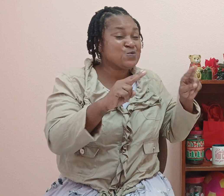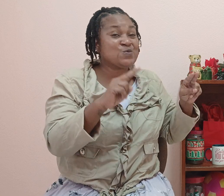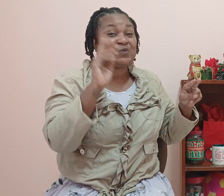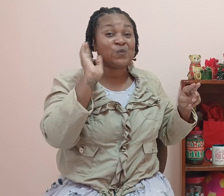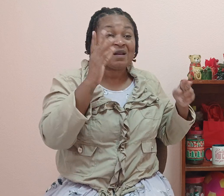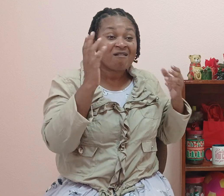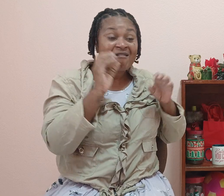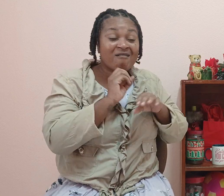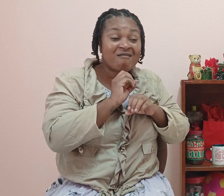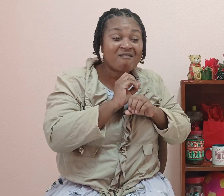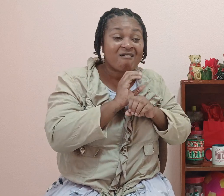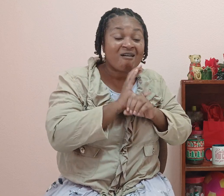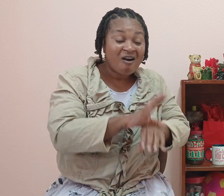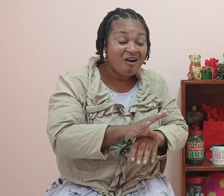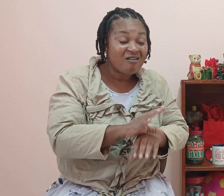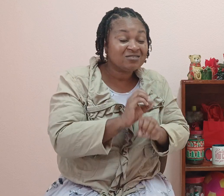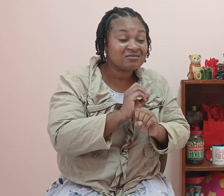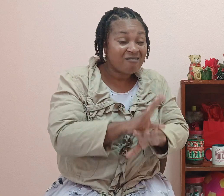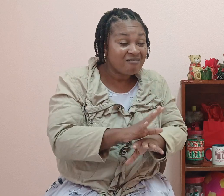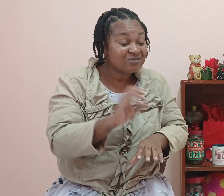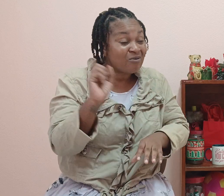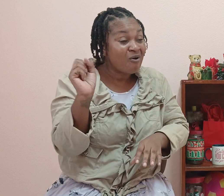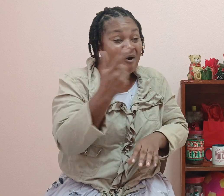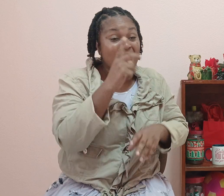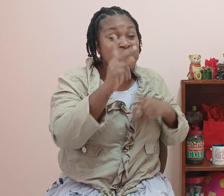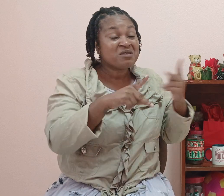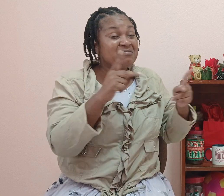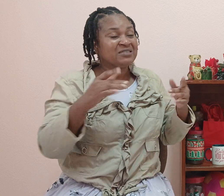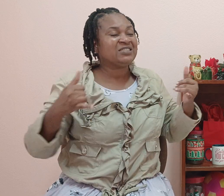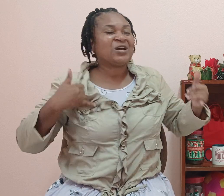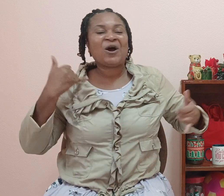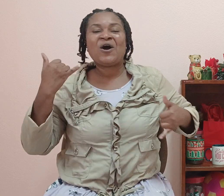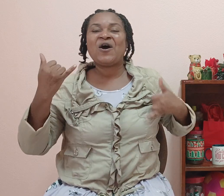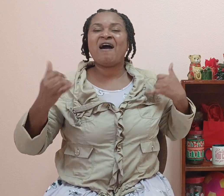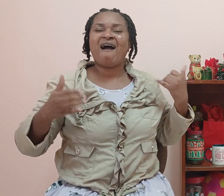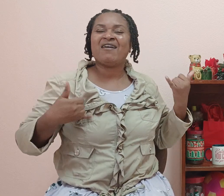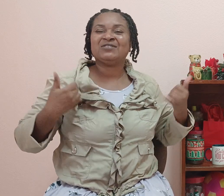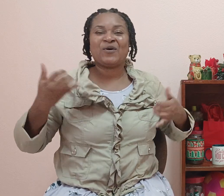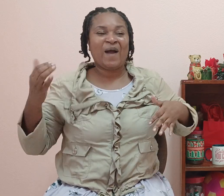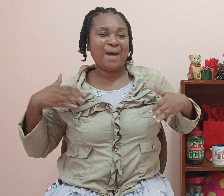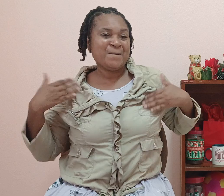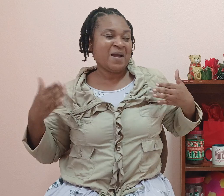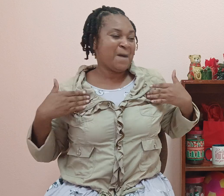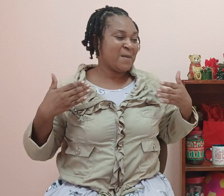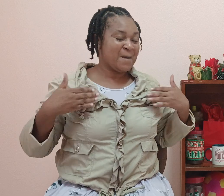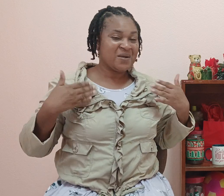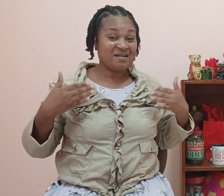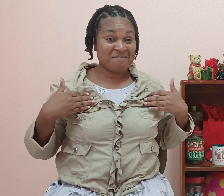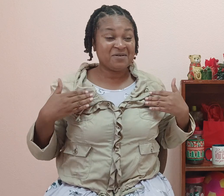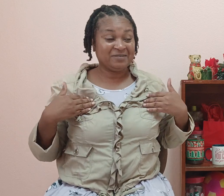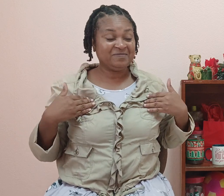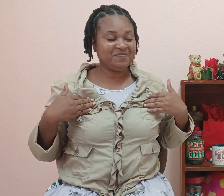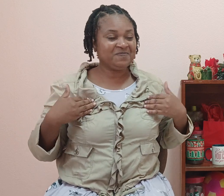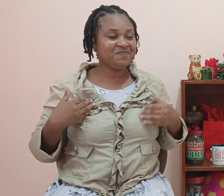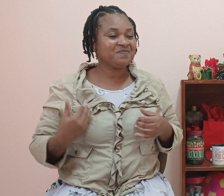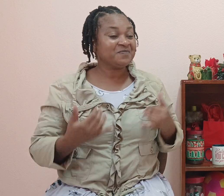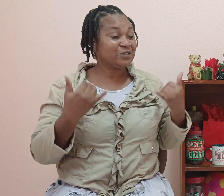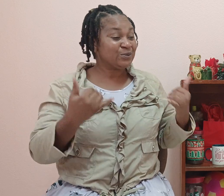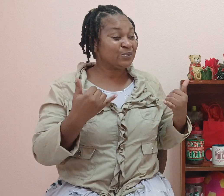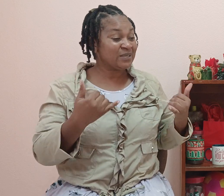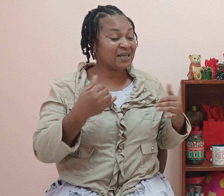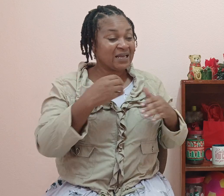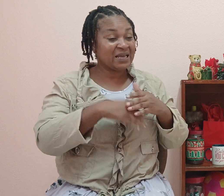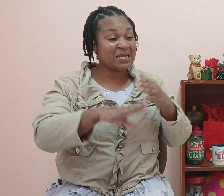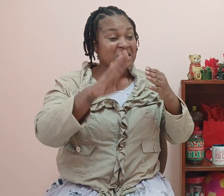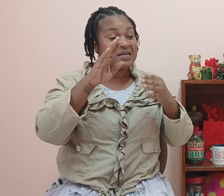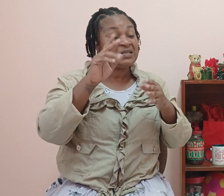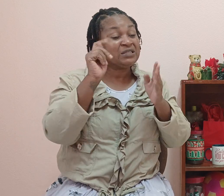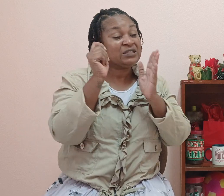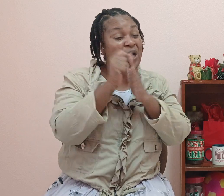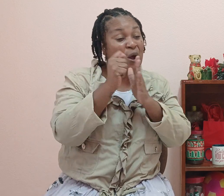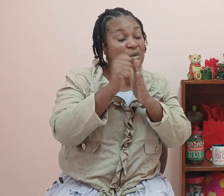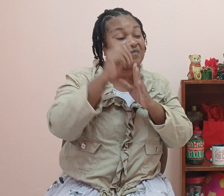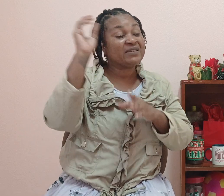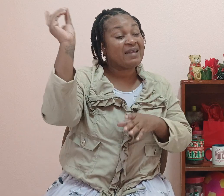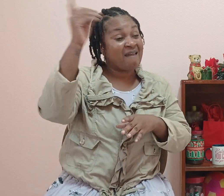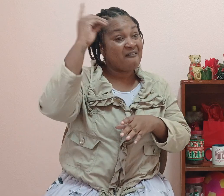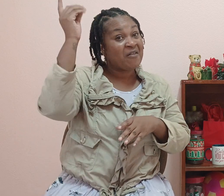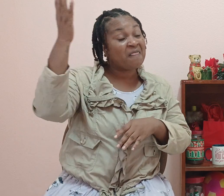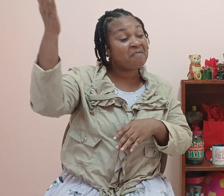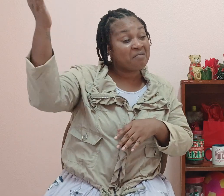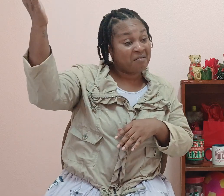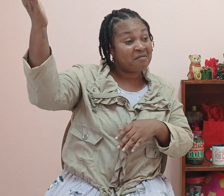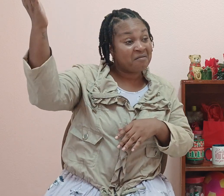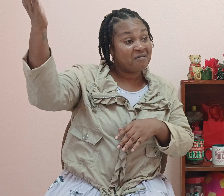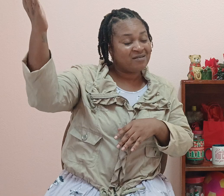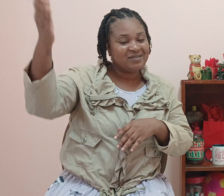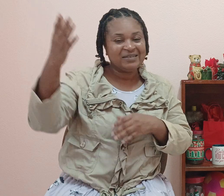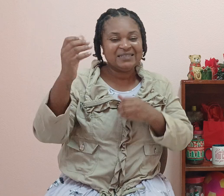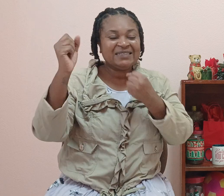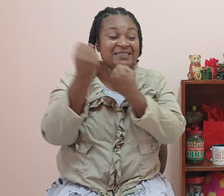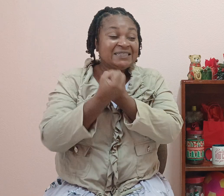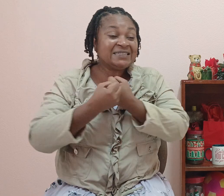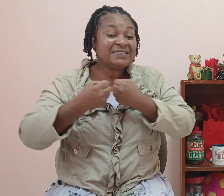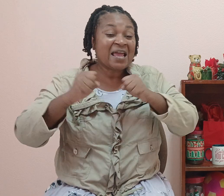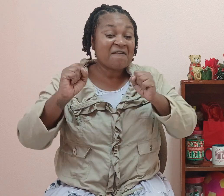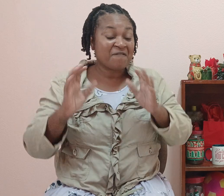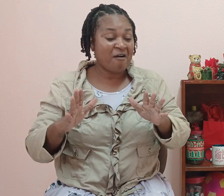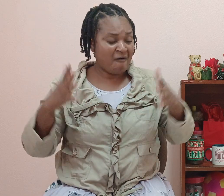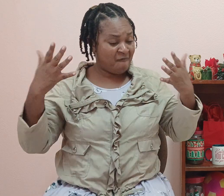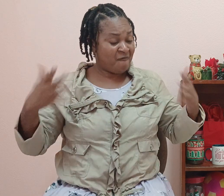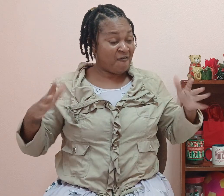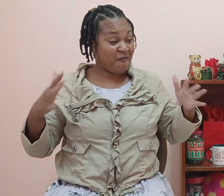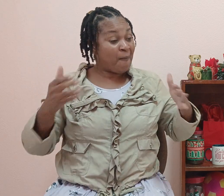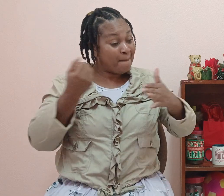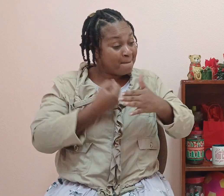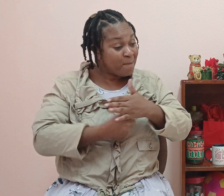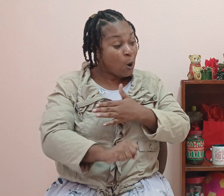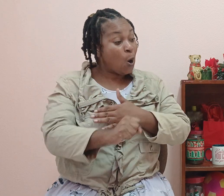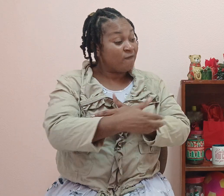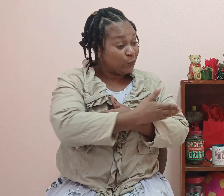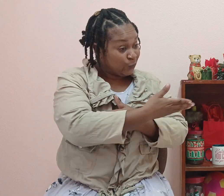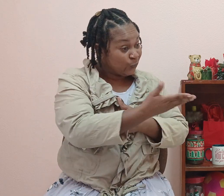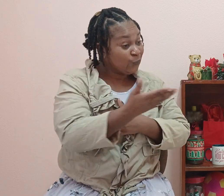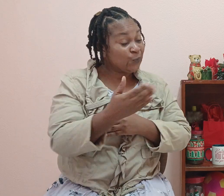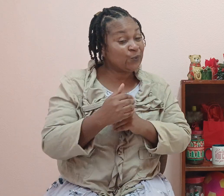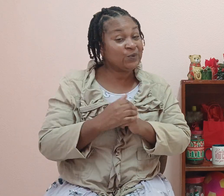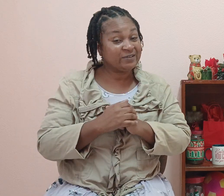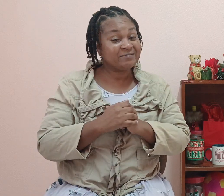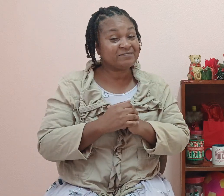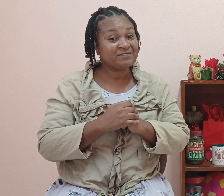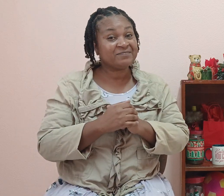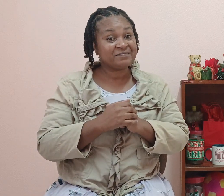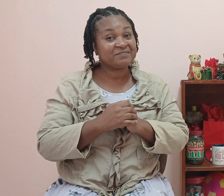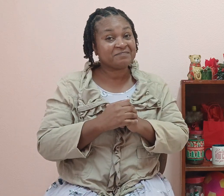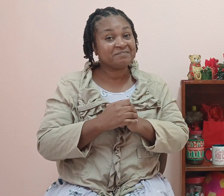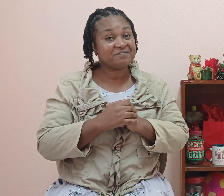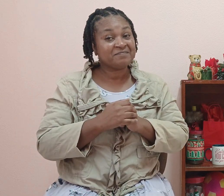all the people. 11 Today in the town of David a Savior has been born to you; he is the Messiah,